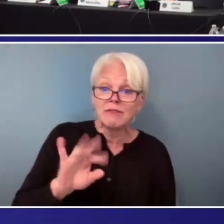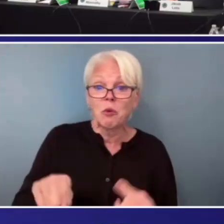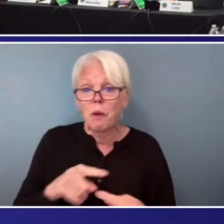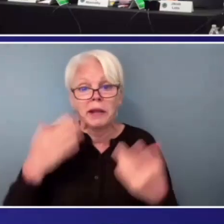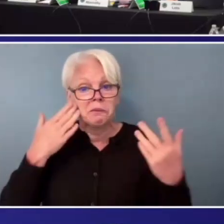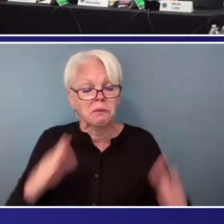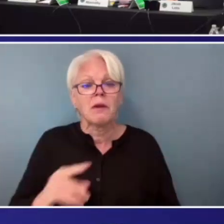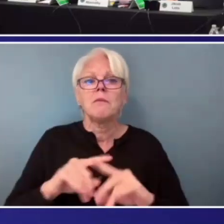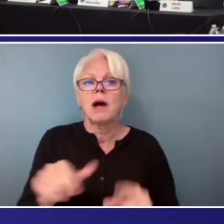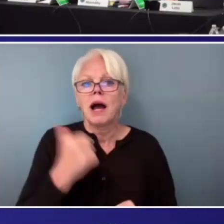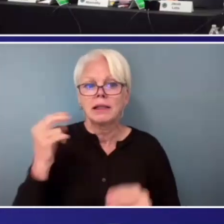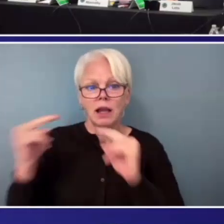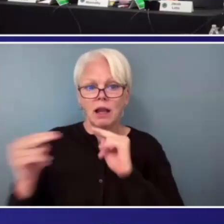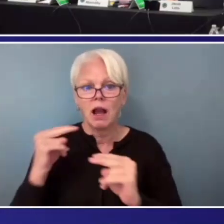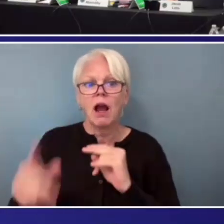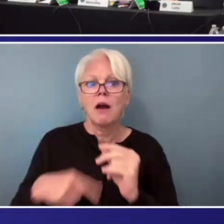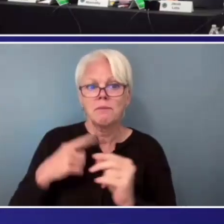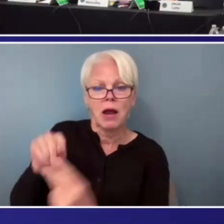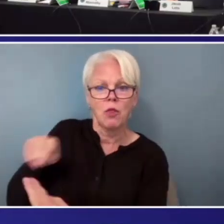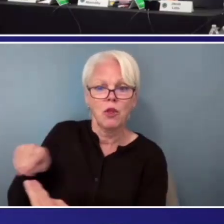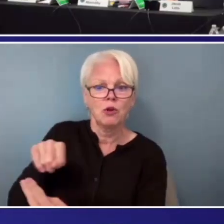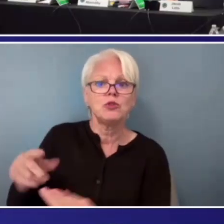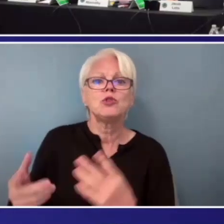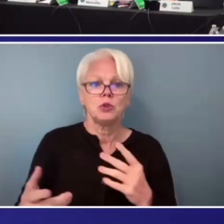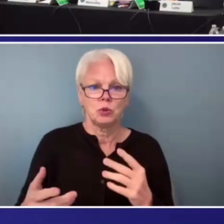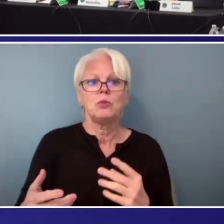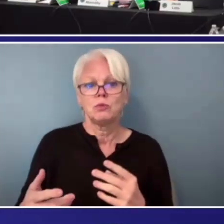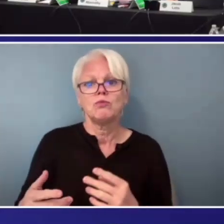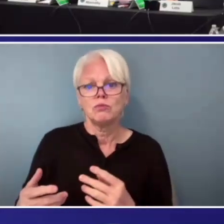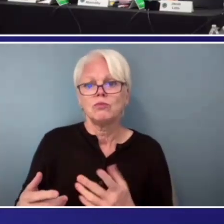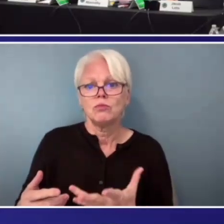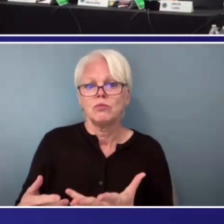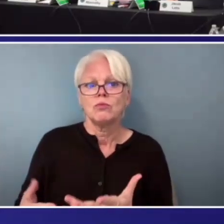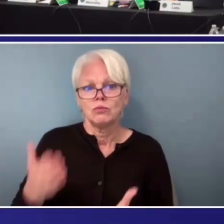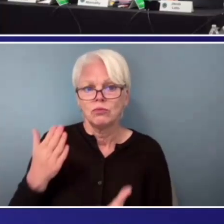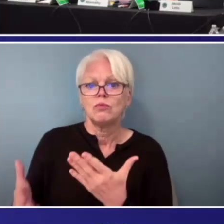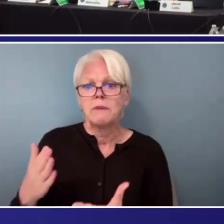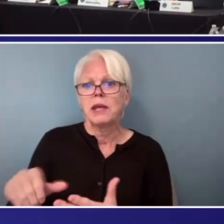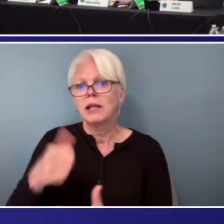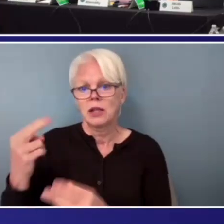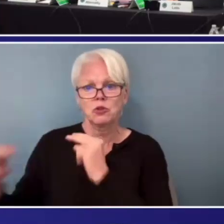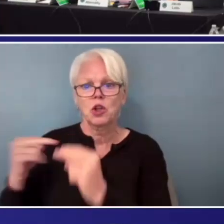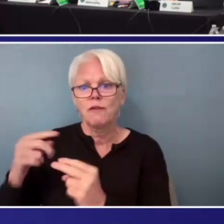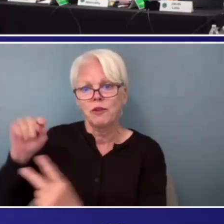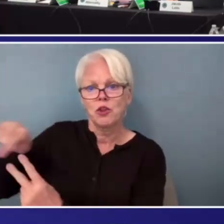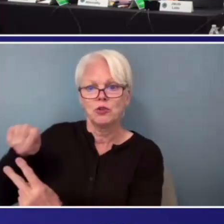around that is what my understanding is, but at this point, that is not on the table for today.